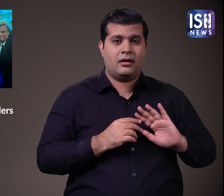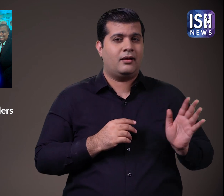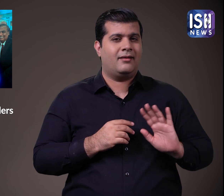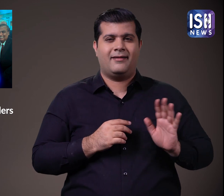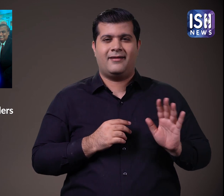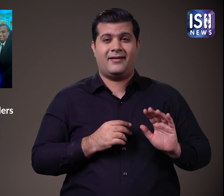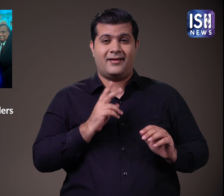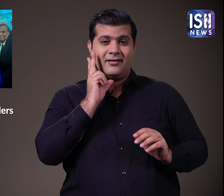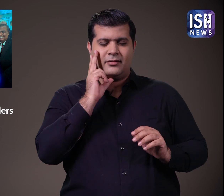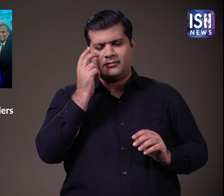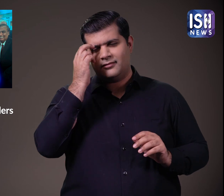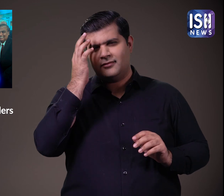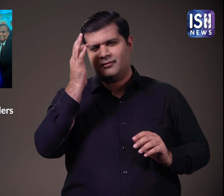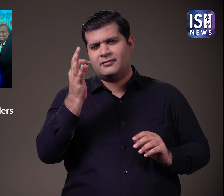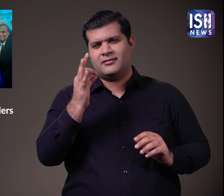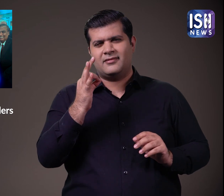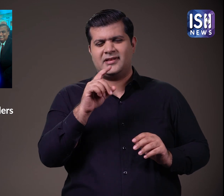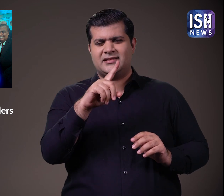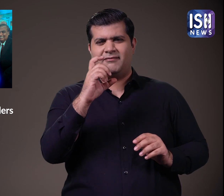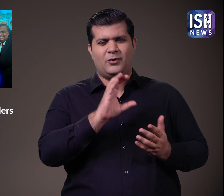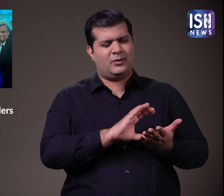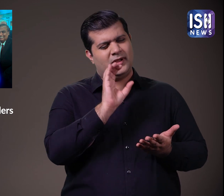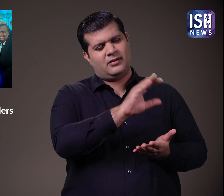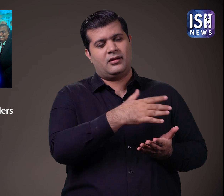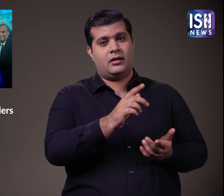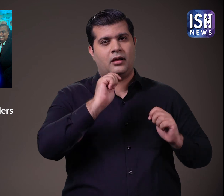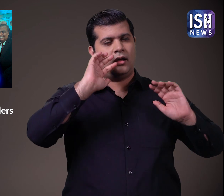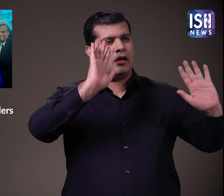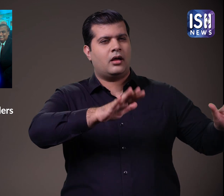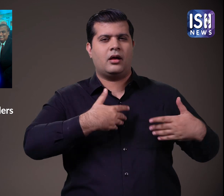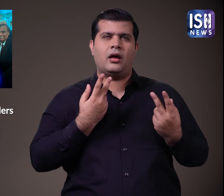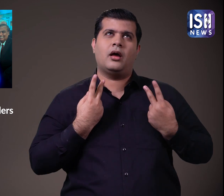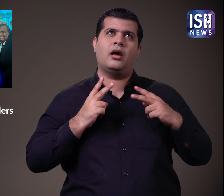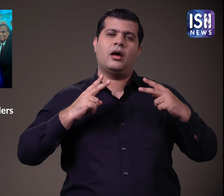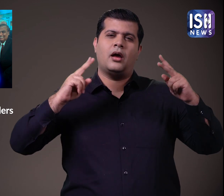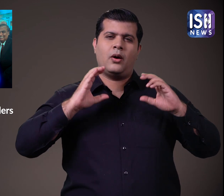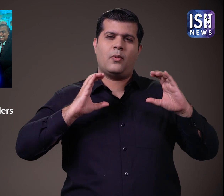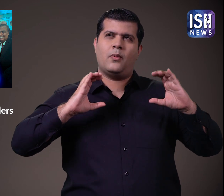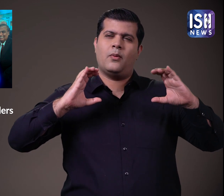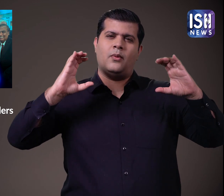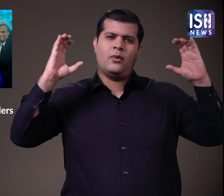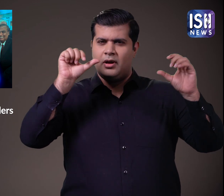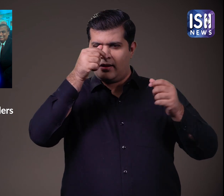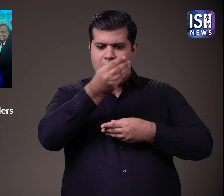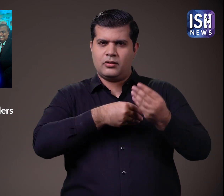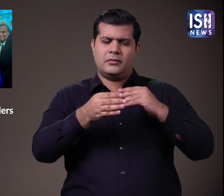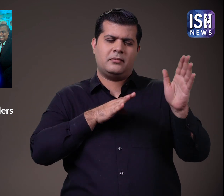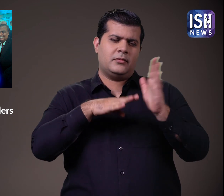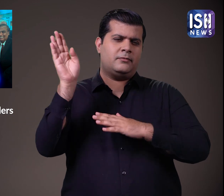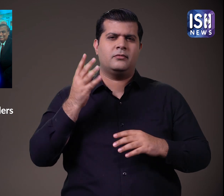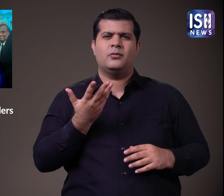No! Ambani is smart! ₹17 Crore is like an investement which will earn him Crores and help economic boom in India.